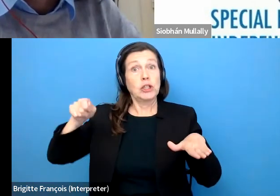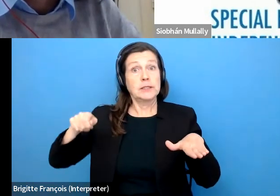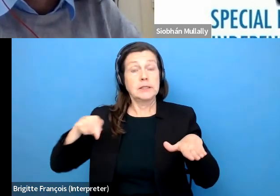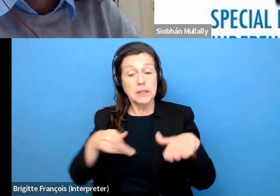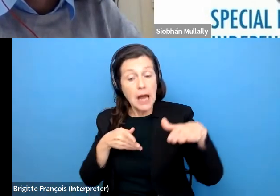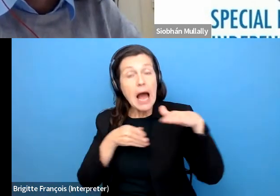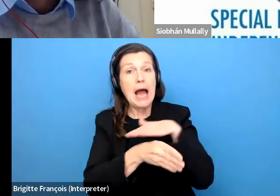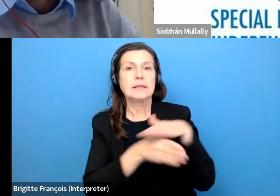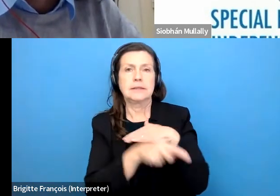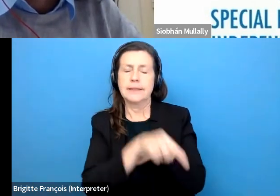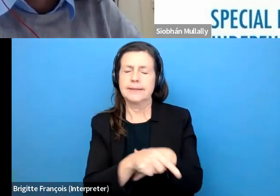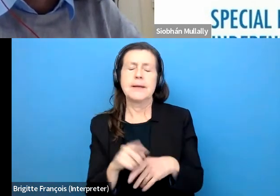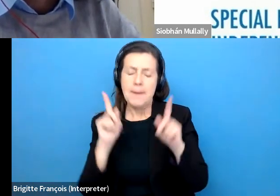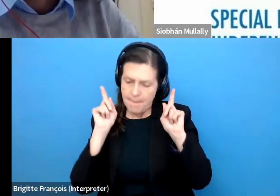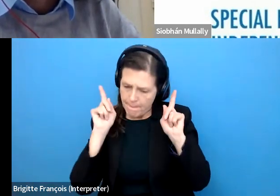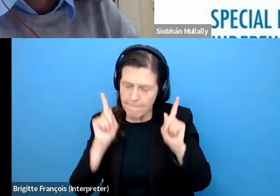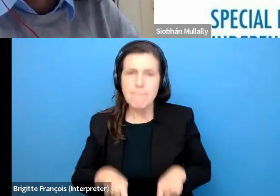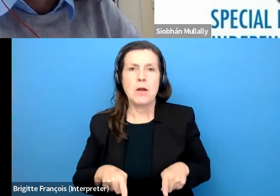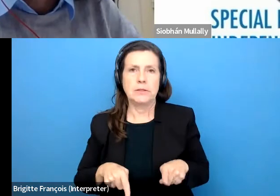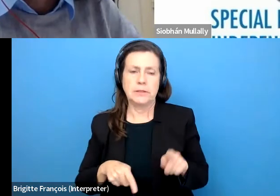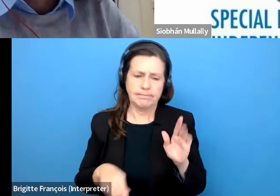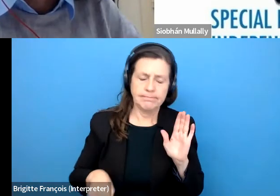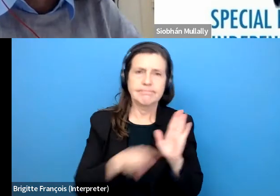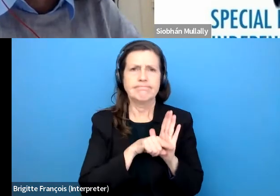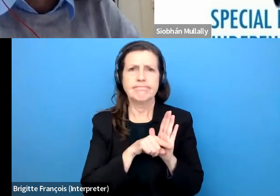as a key requirement of the CRPD.